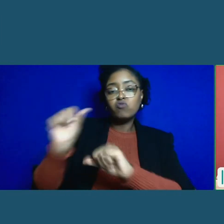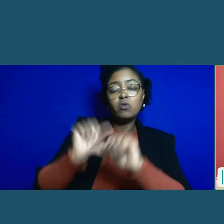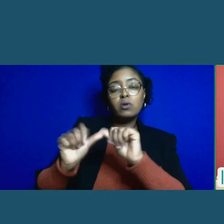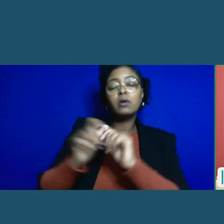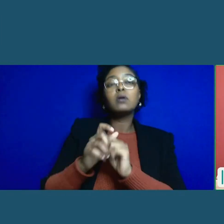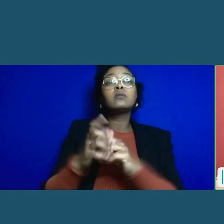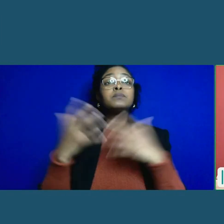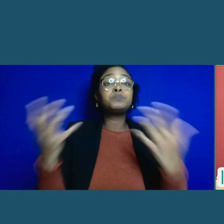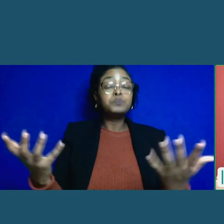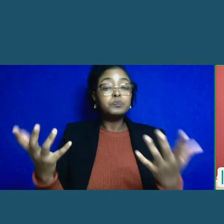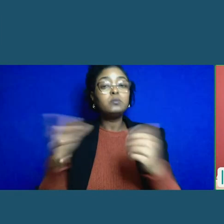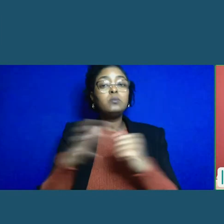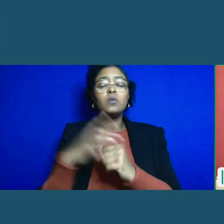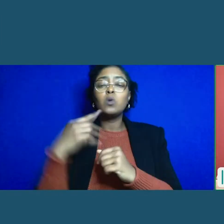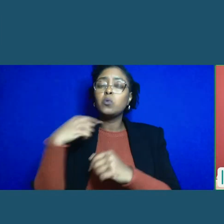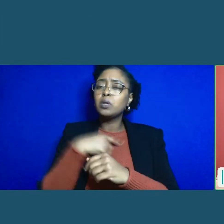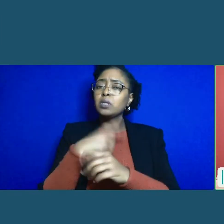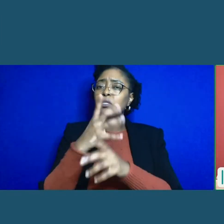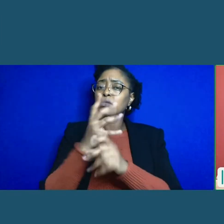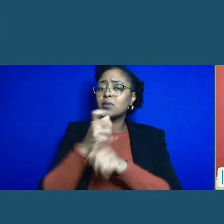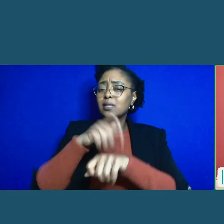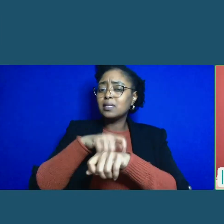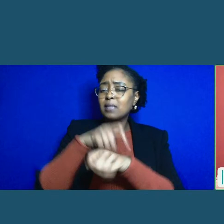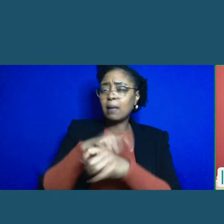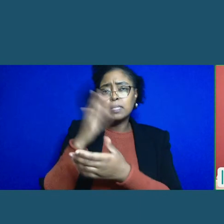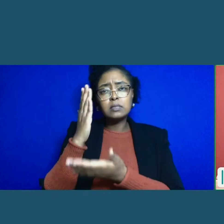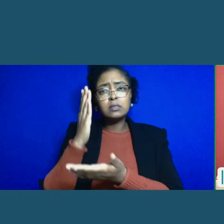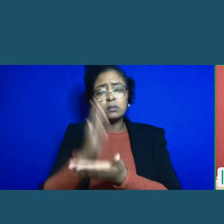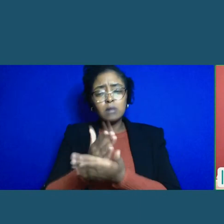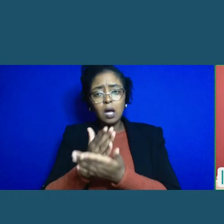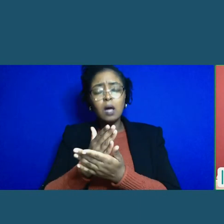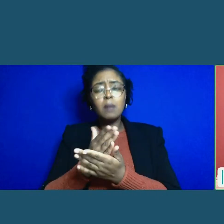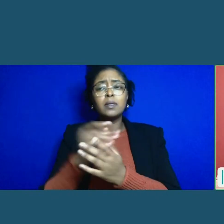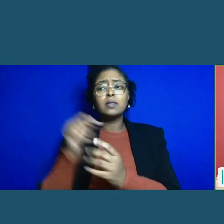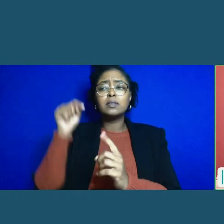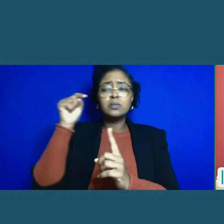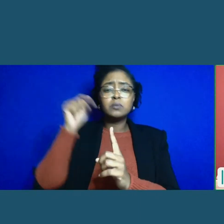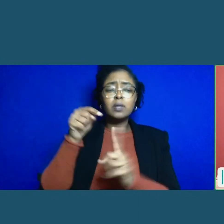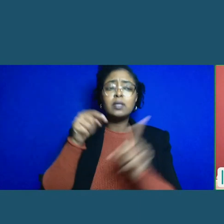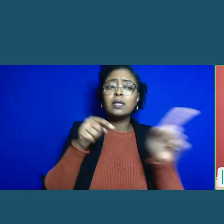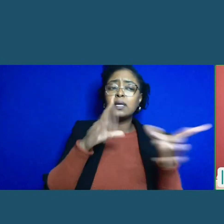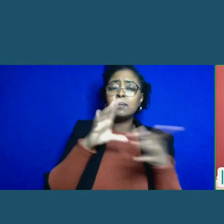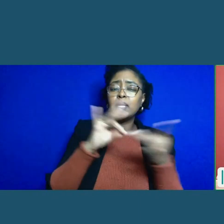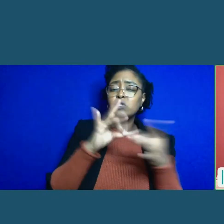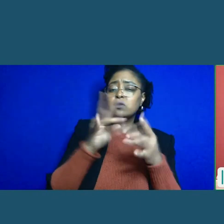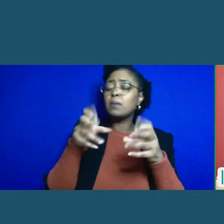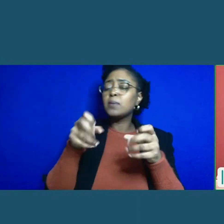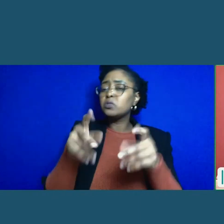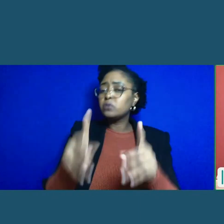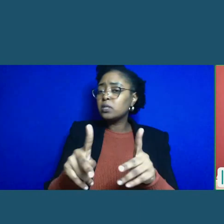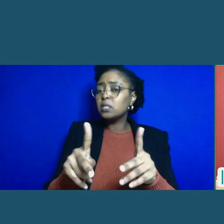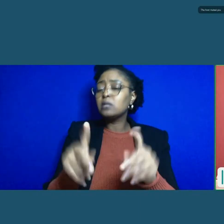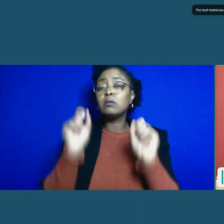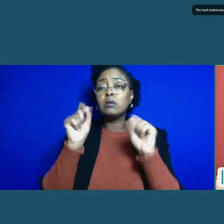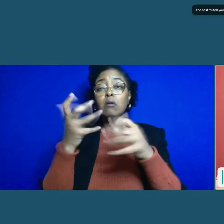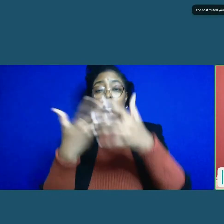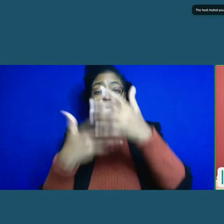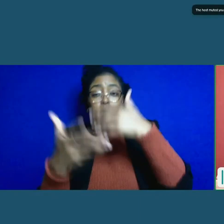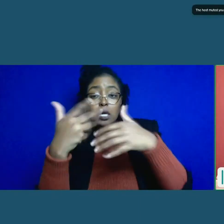they feel comfortable. They can learn and they can work with one another. And so as we have really taken the time to really